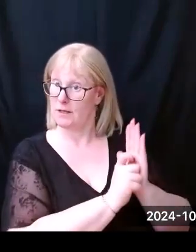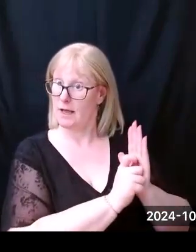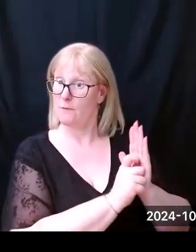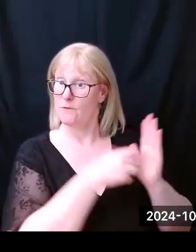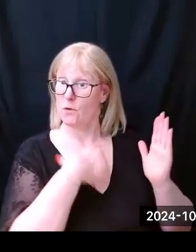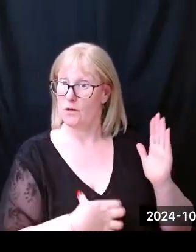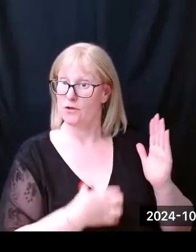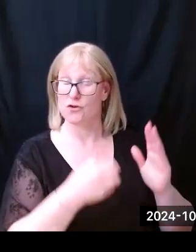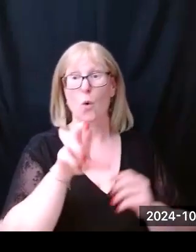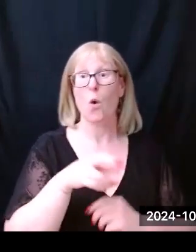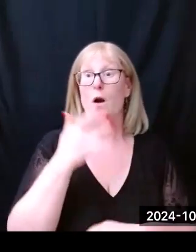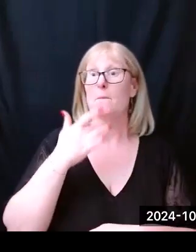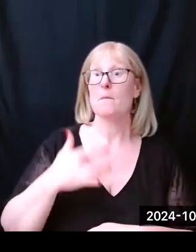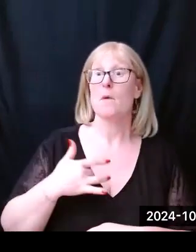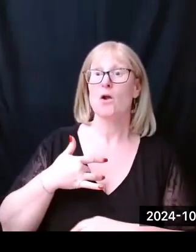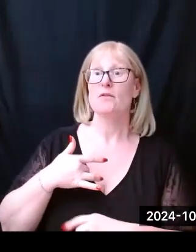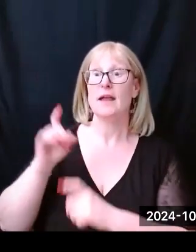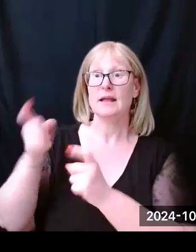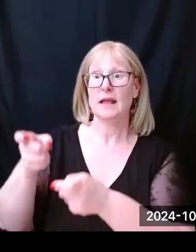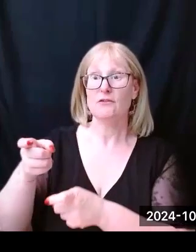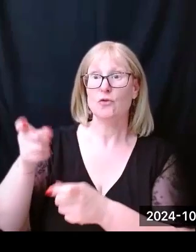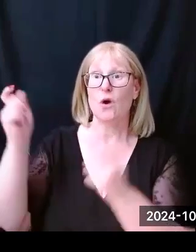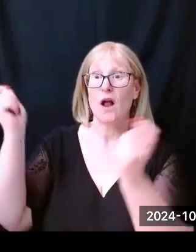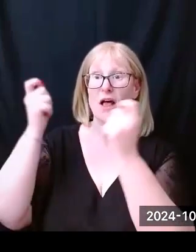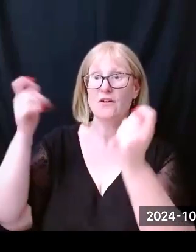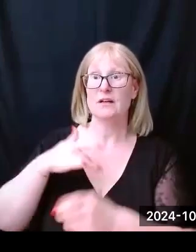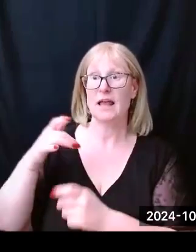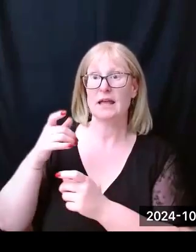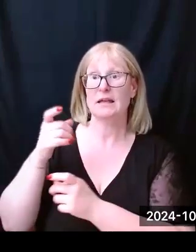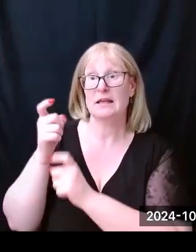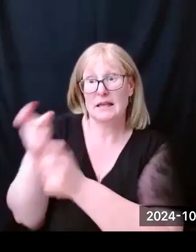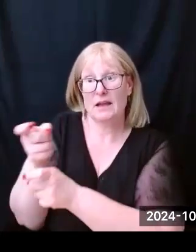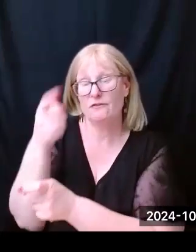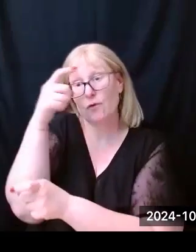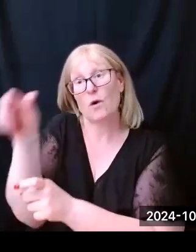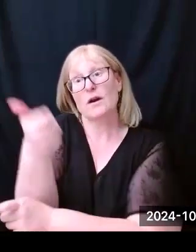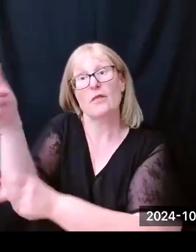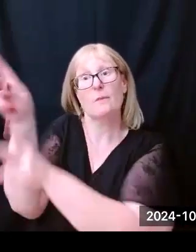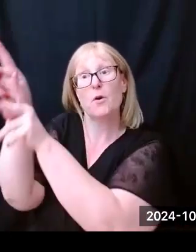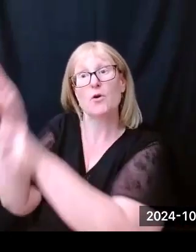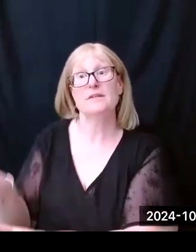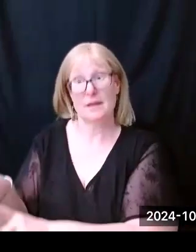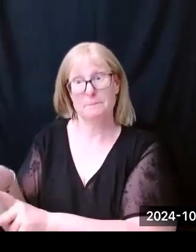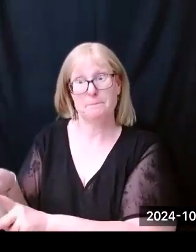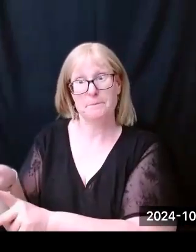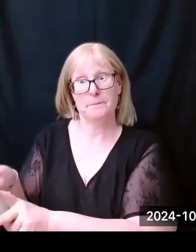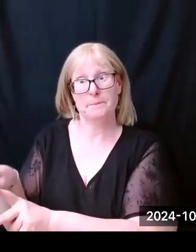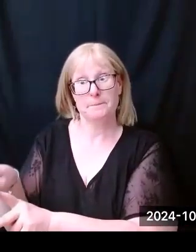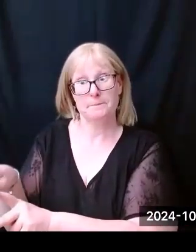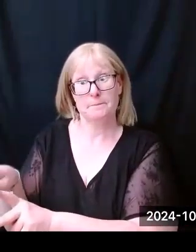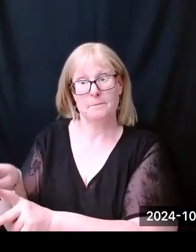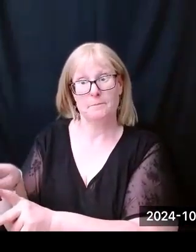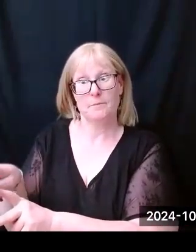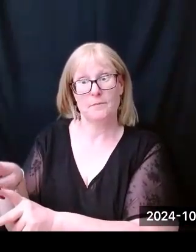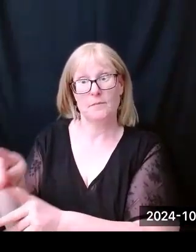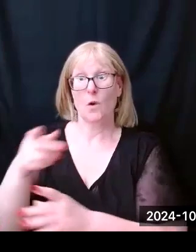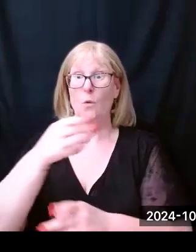birthday gift or a holiday gift for so-and-so? And then we're training pro social skills or we can schedule play. You know, if you want to throw on an